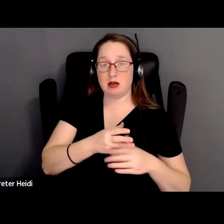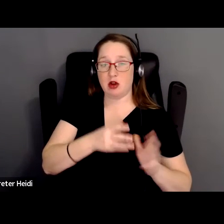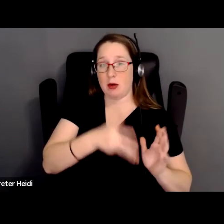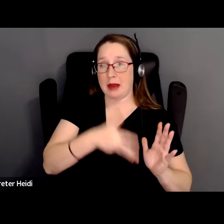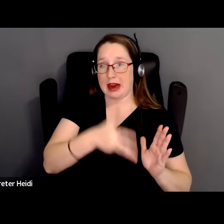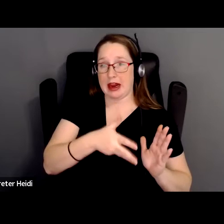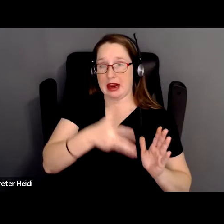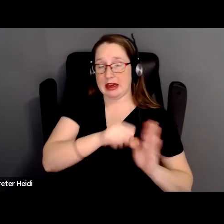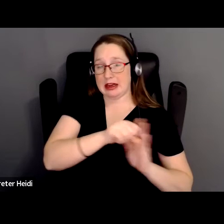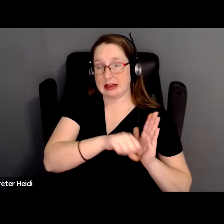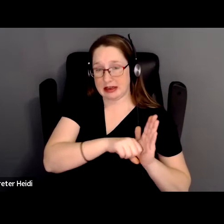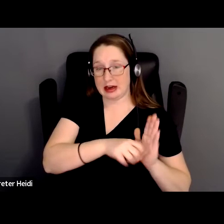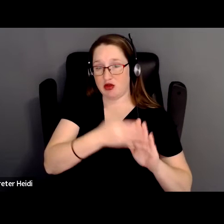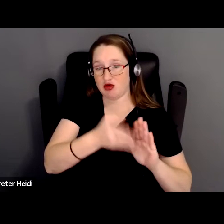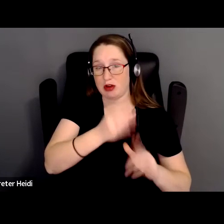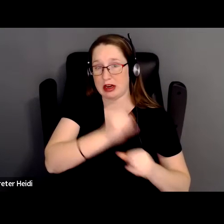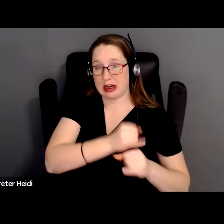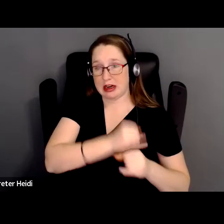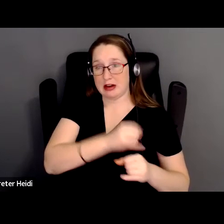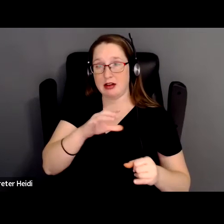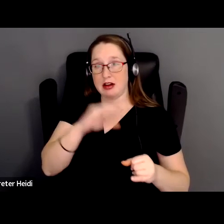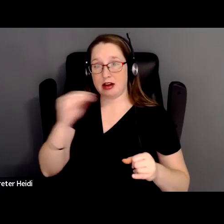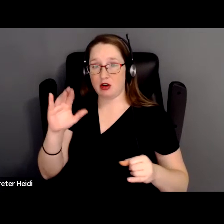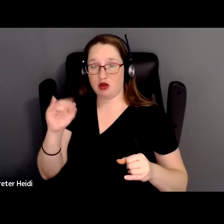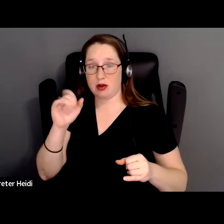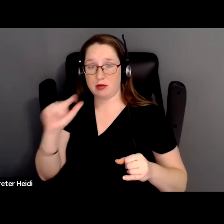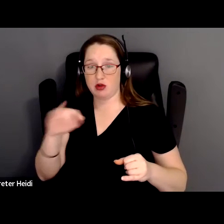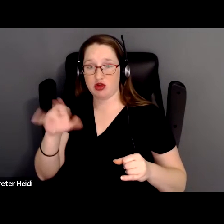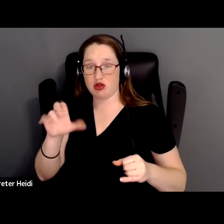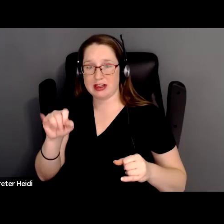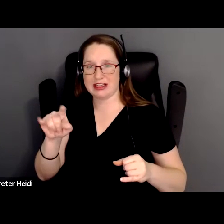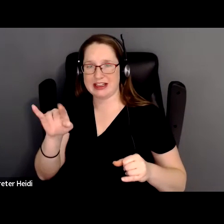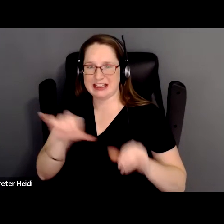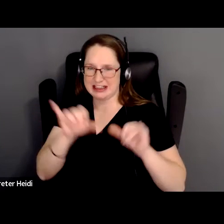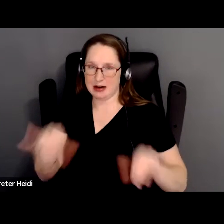state-run institutions and criminal justice system there's a lot more people moving back and